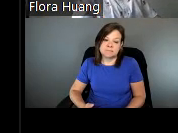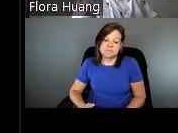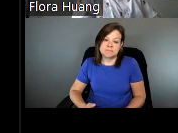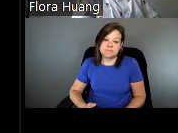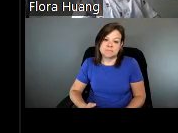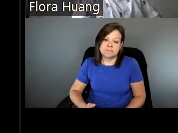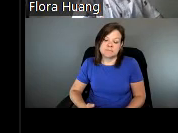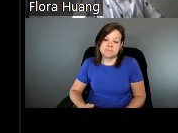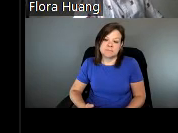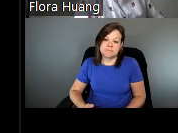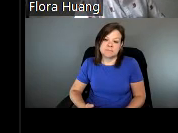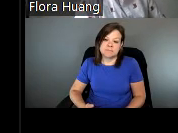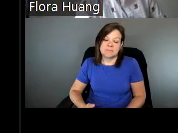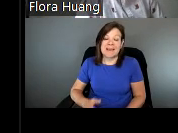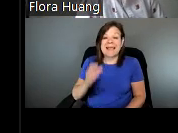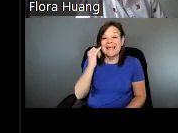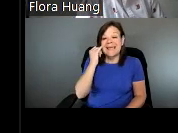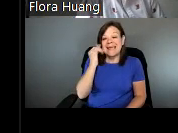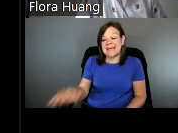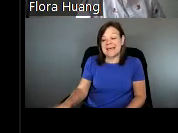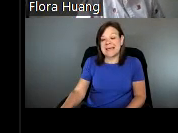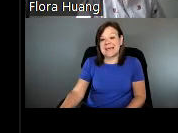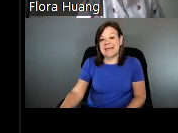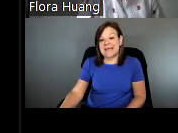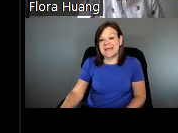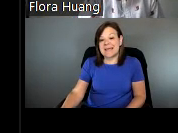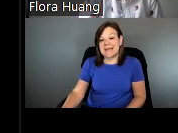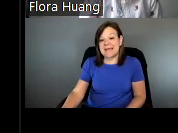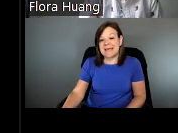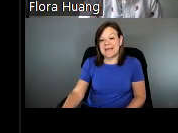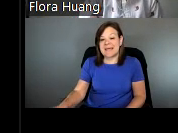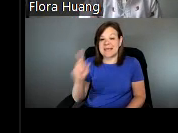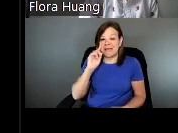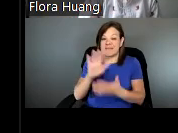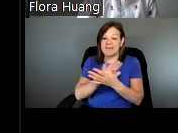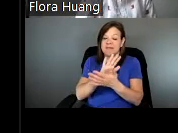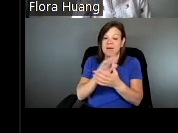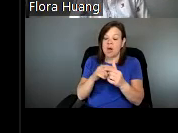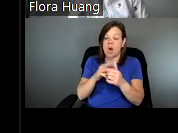If they are longer than two or three pages, you should bind the documents